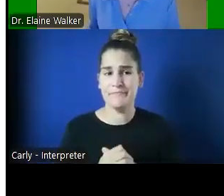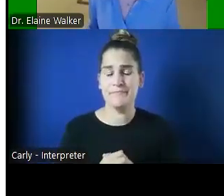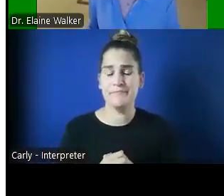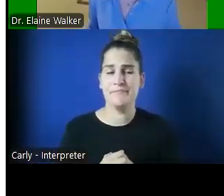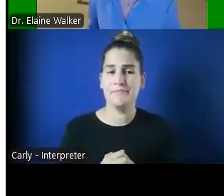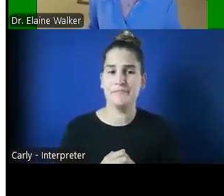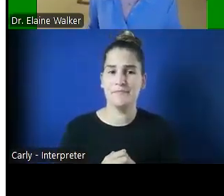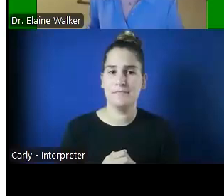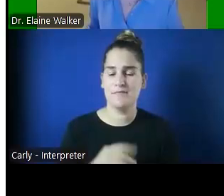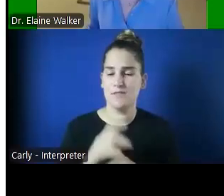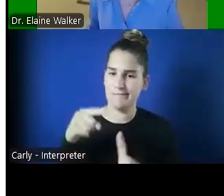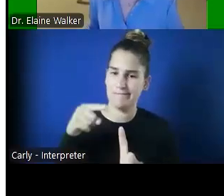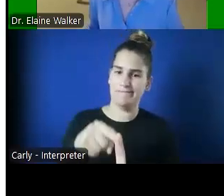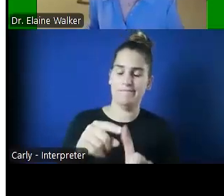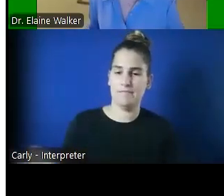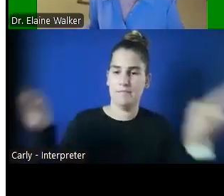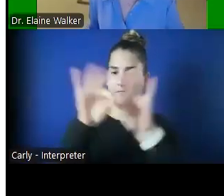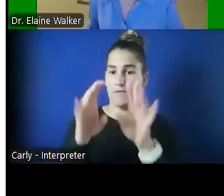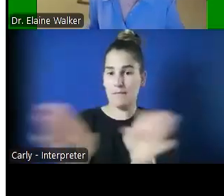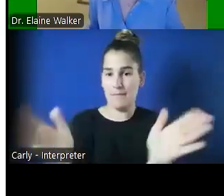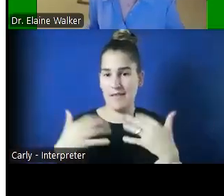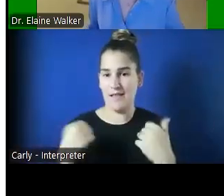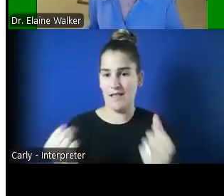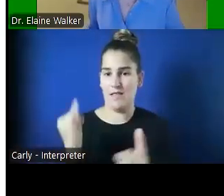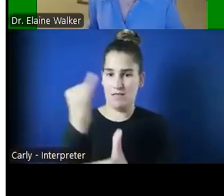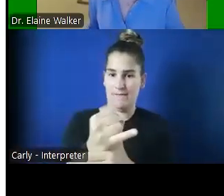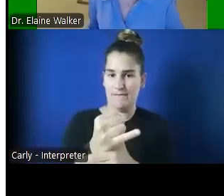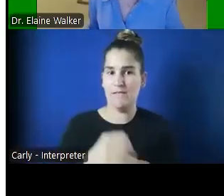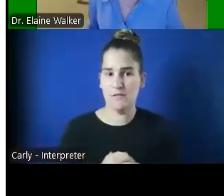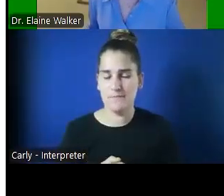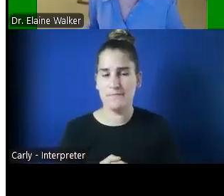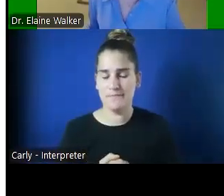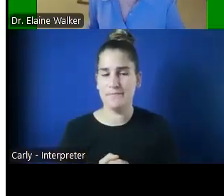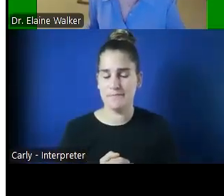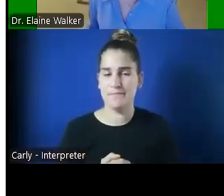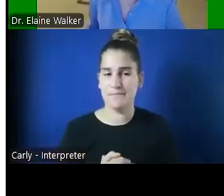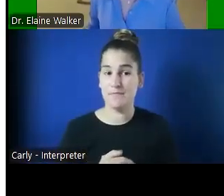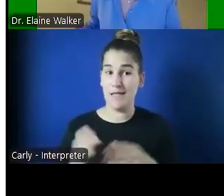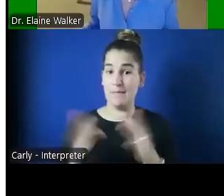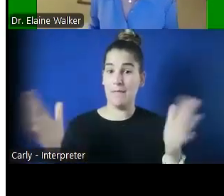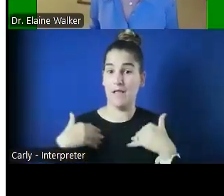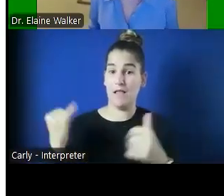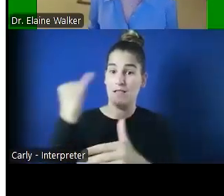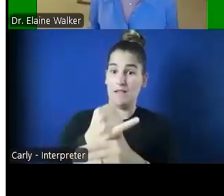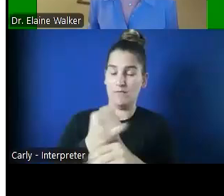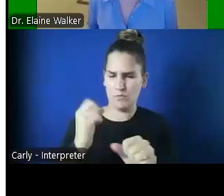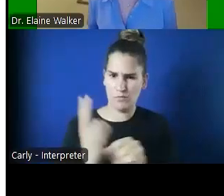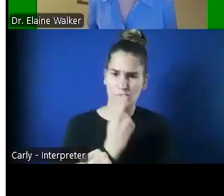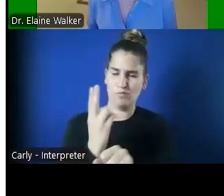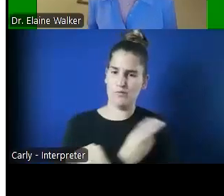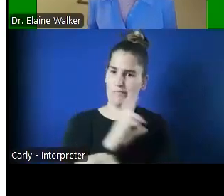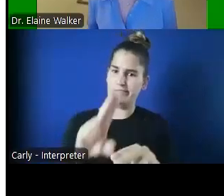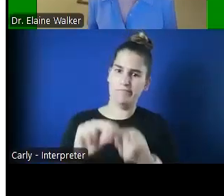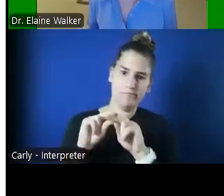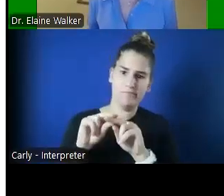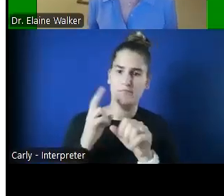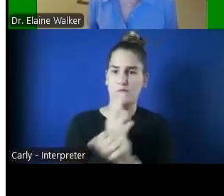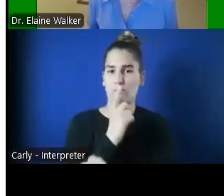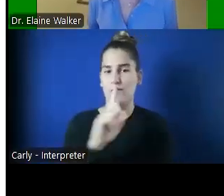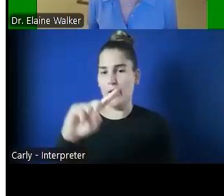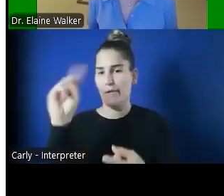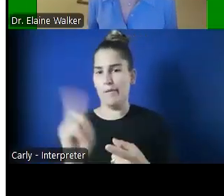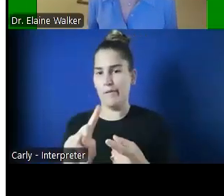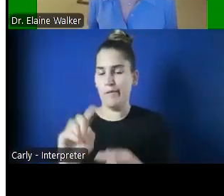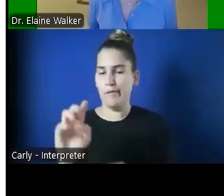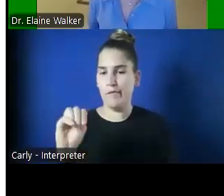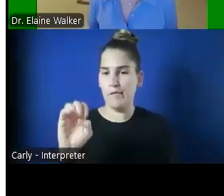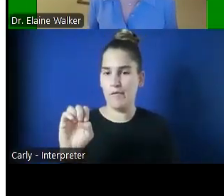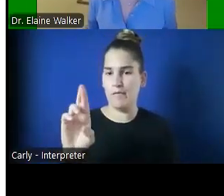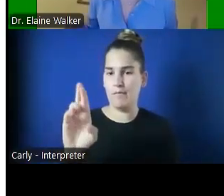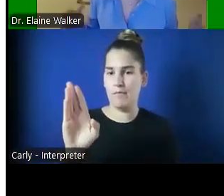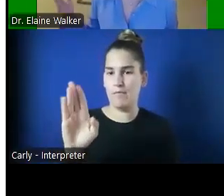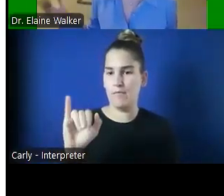to the importance of Public Health interventions that would be utilized to reduce uh morbidity from